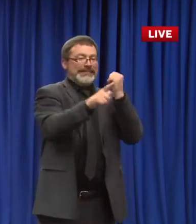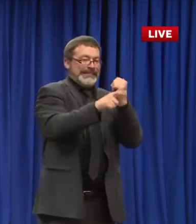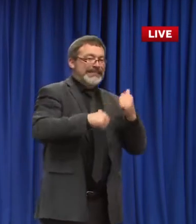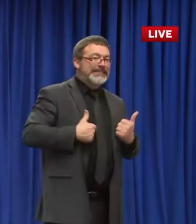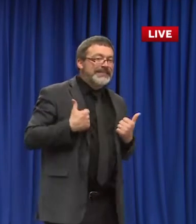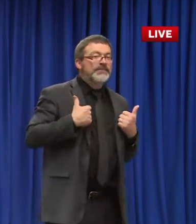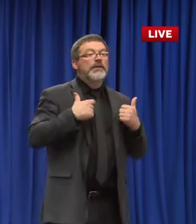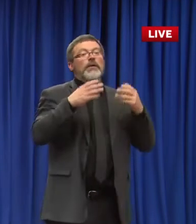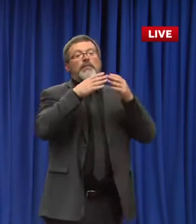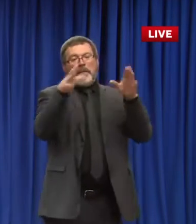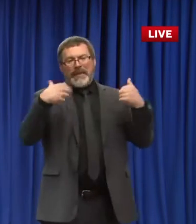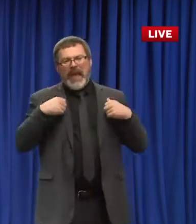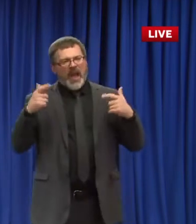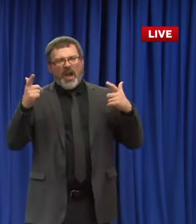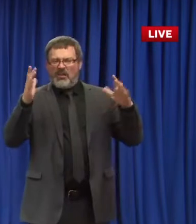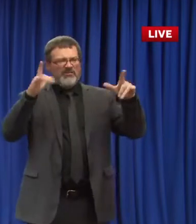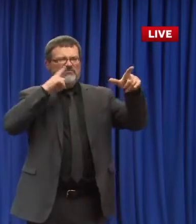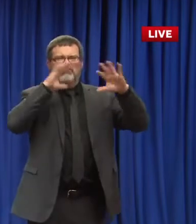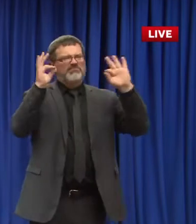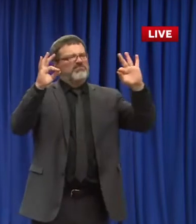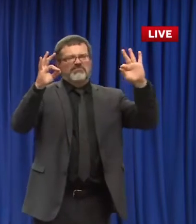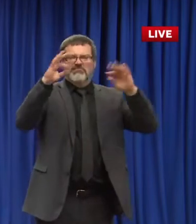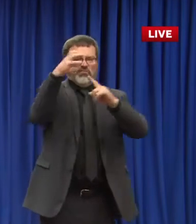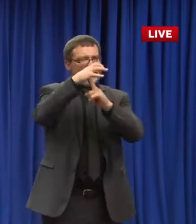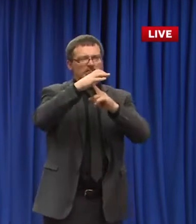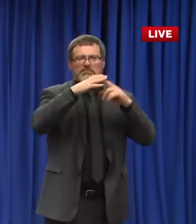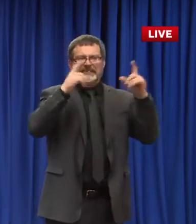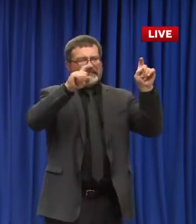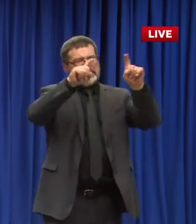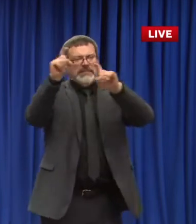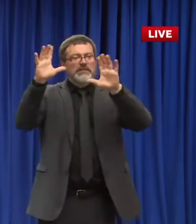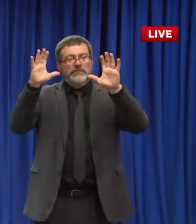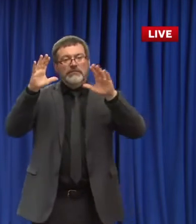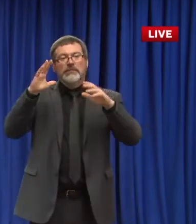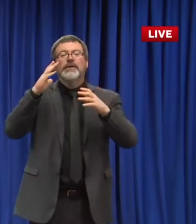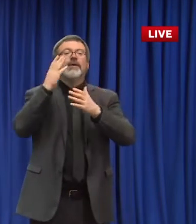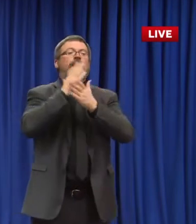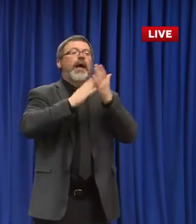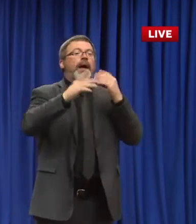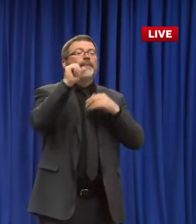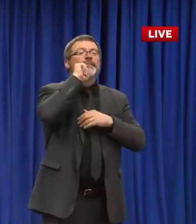LIVINGS. WE HAVE MANCHESTER PUBLIC HEALTH IS DOING A GREAT JOB.